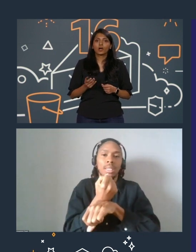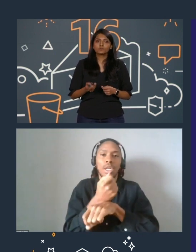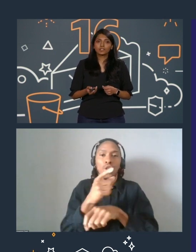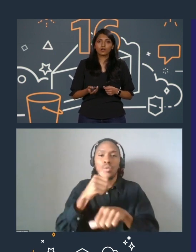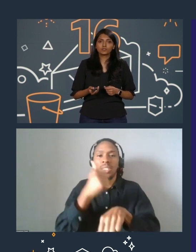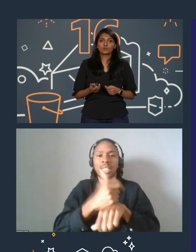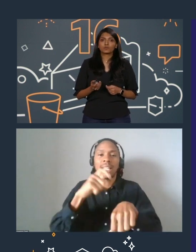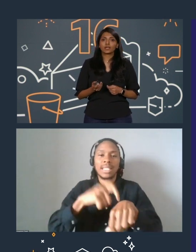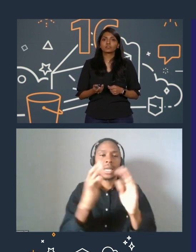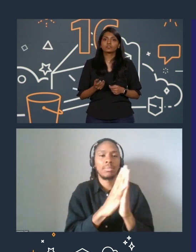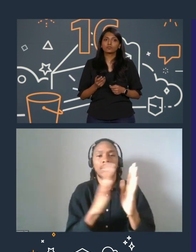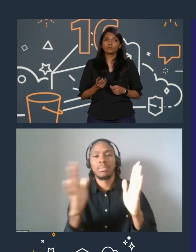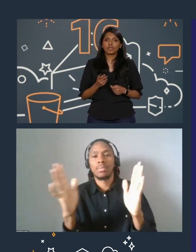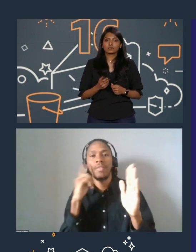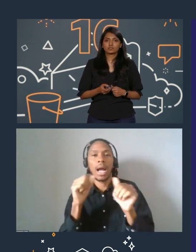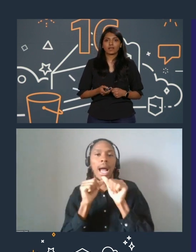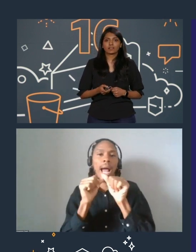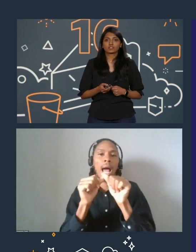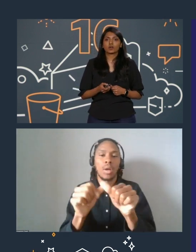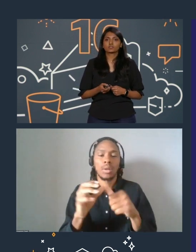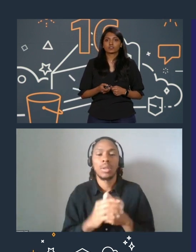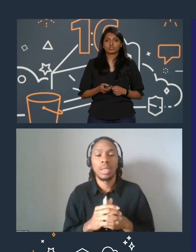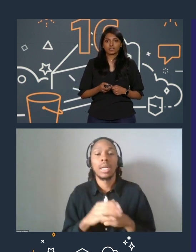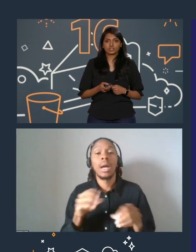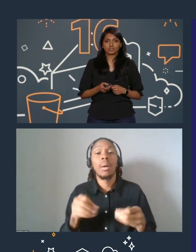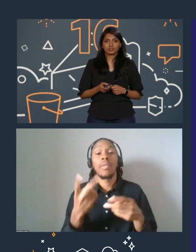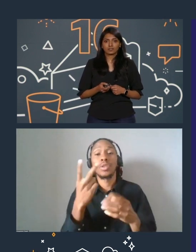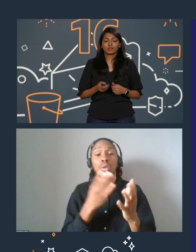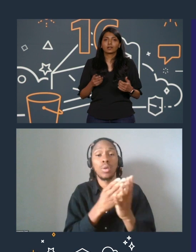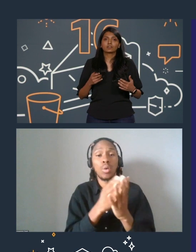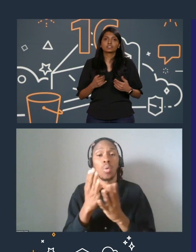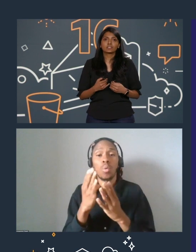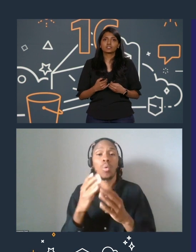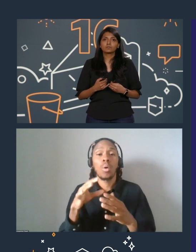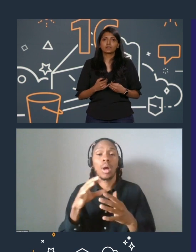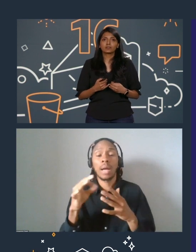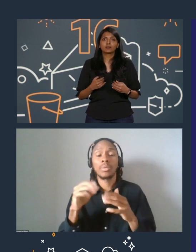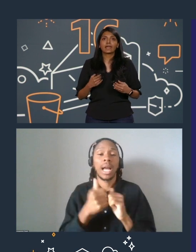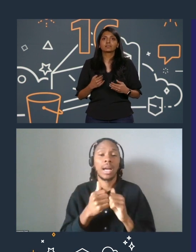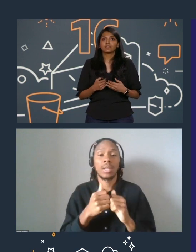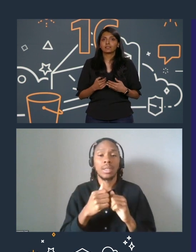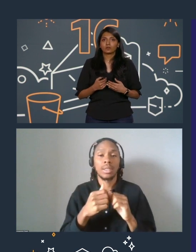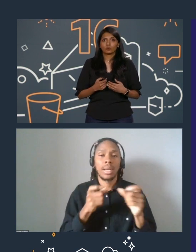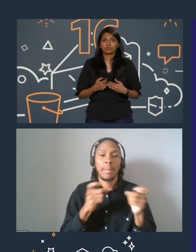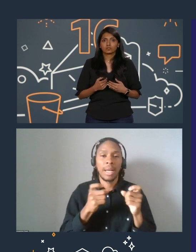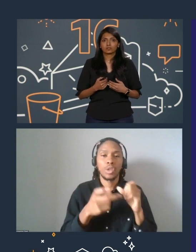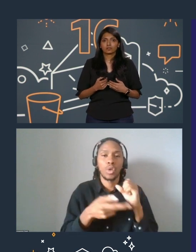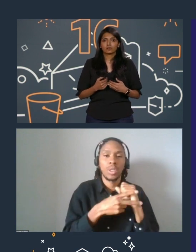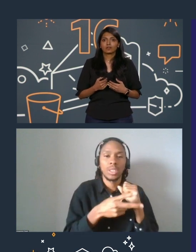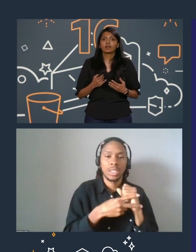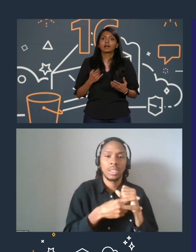Object locks provide two ways to manage object retention, a retention period, and a legal hold.